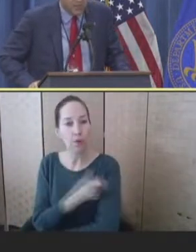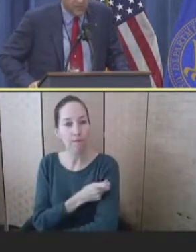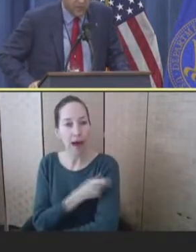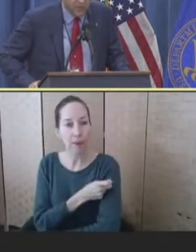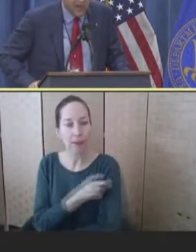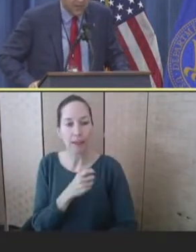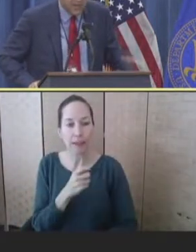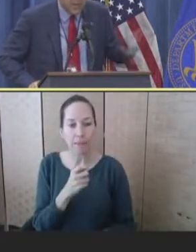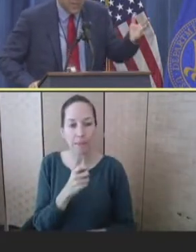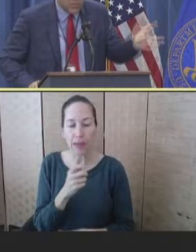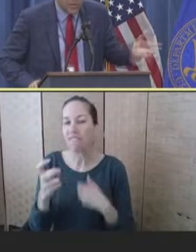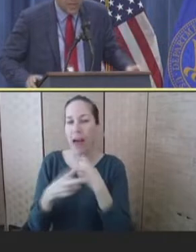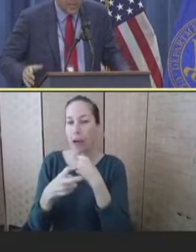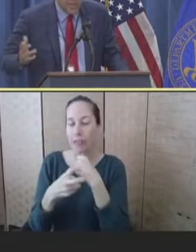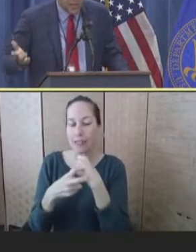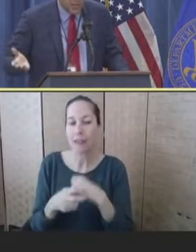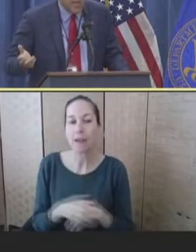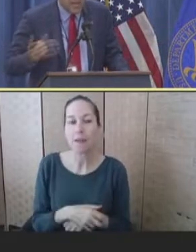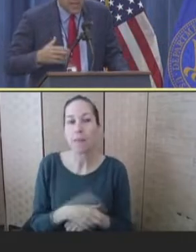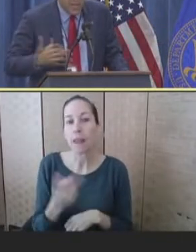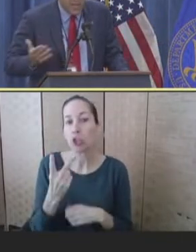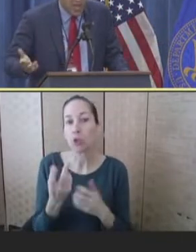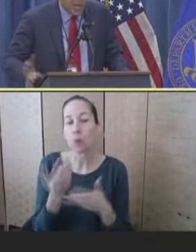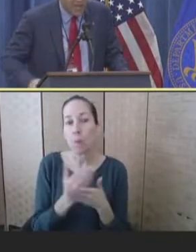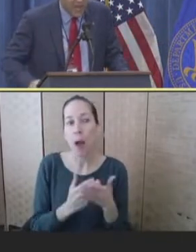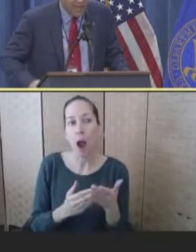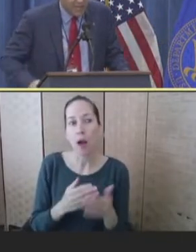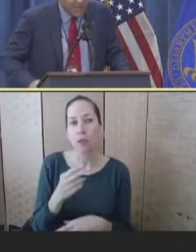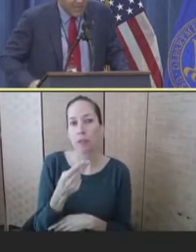flu virus, the hemagglutinin and neuraminidase, HA and NA.